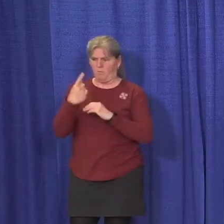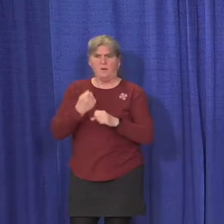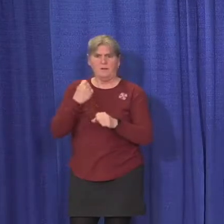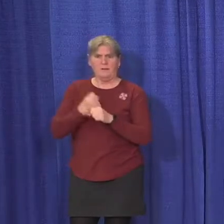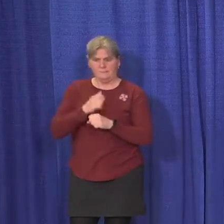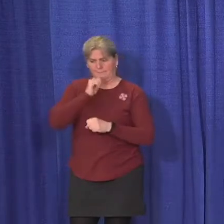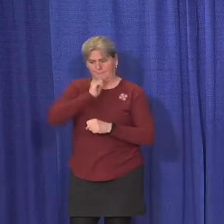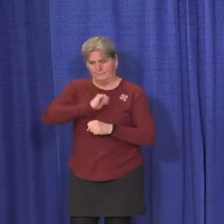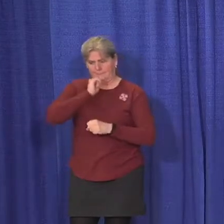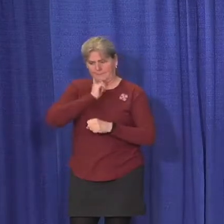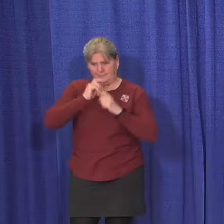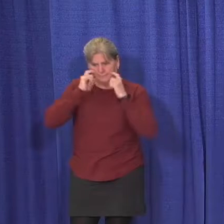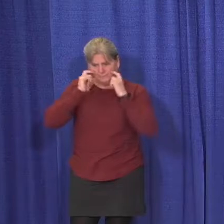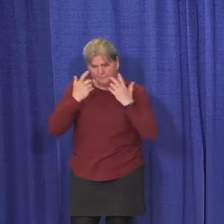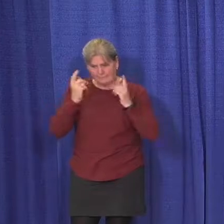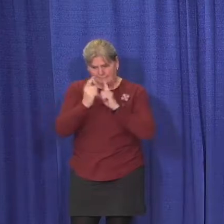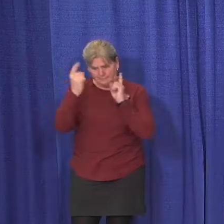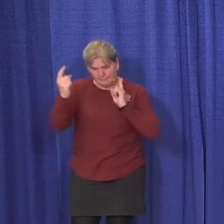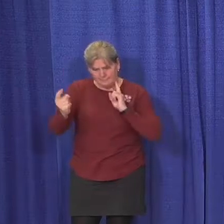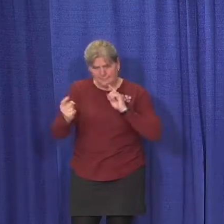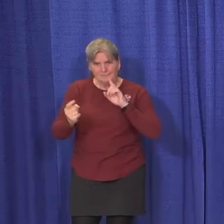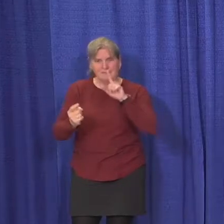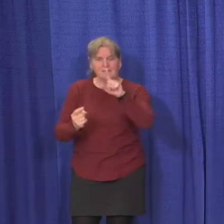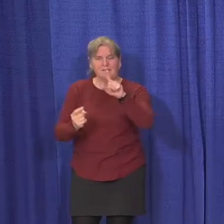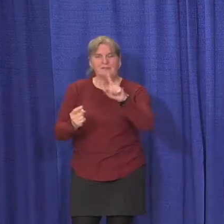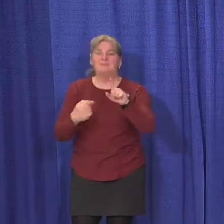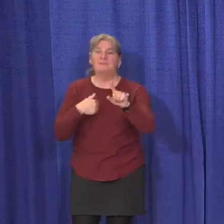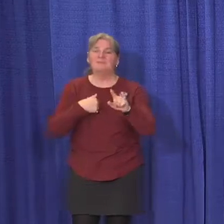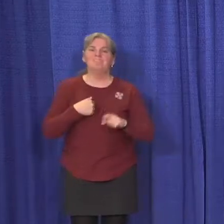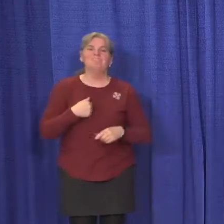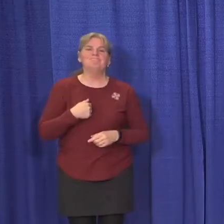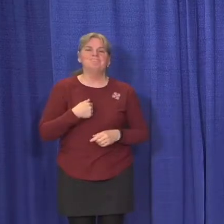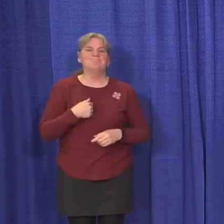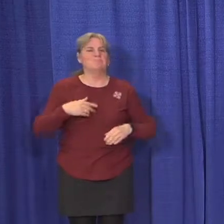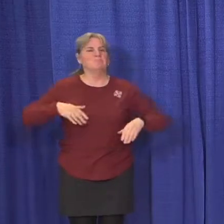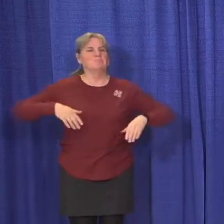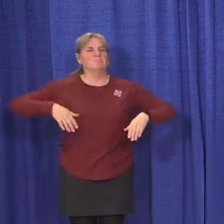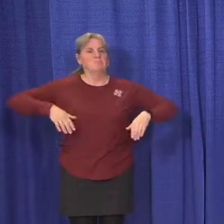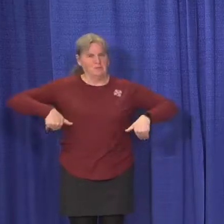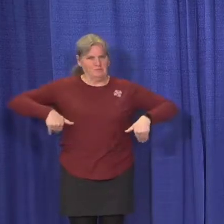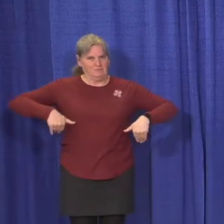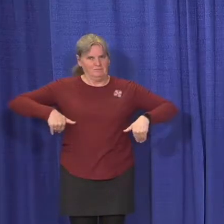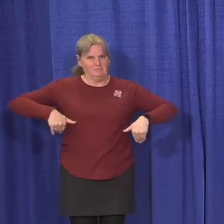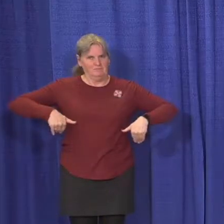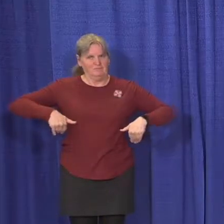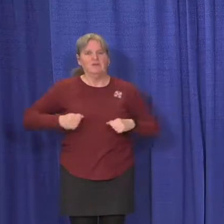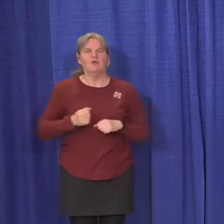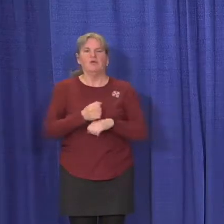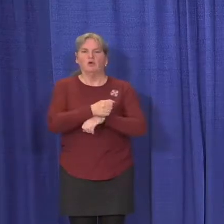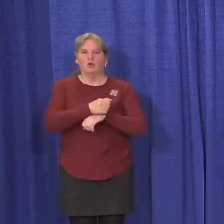particularly after a year of doing this. I need to say not yet.